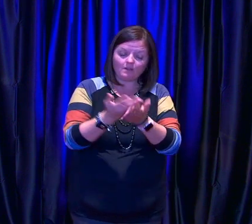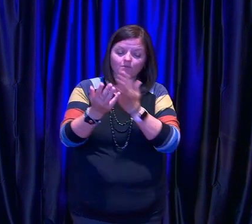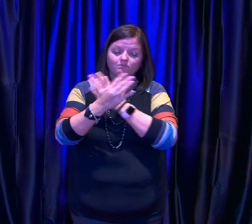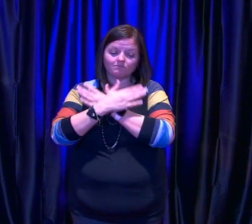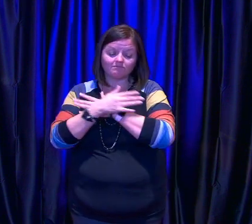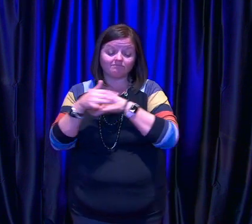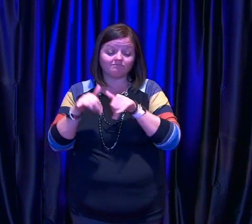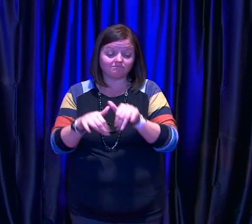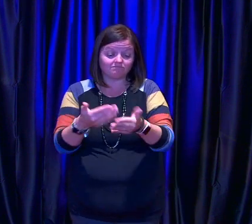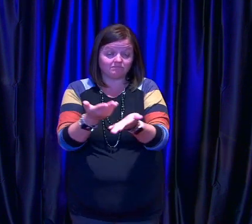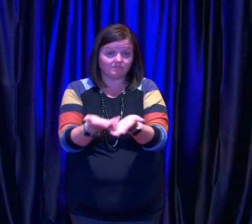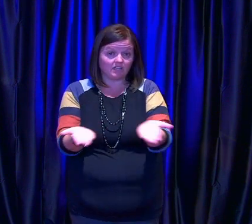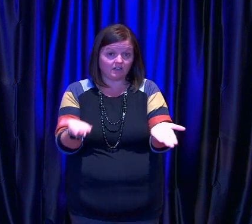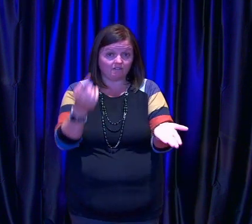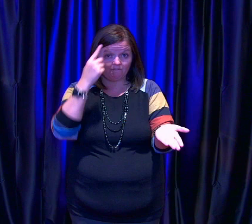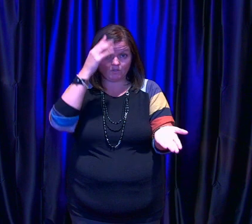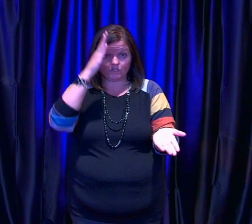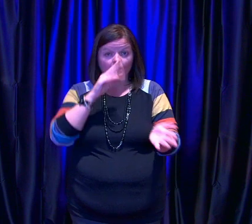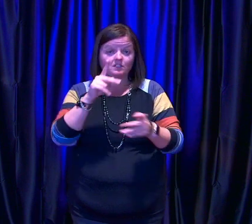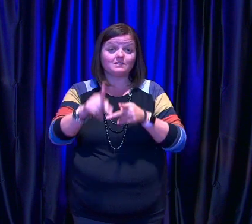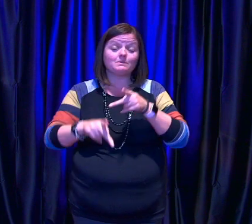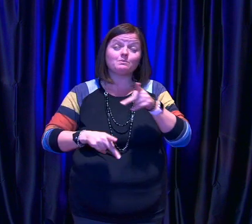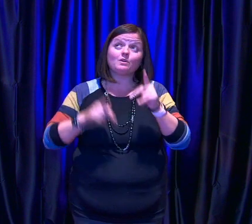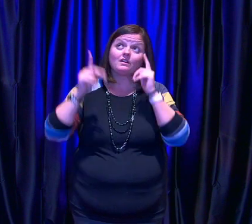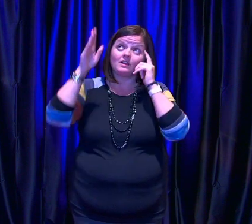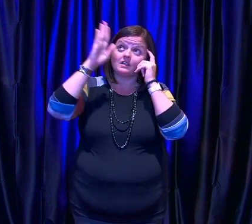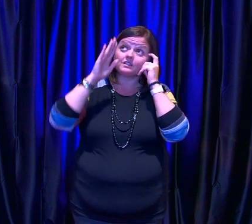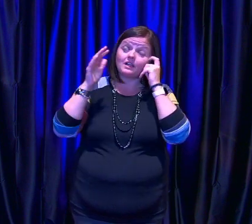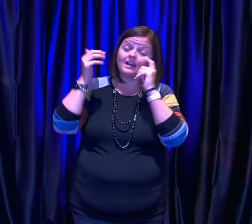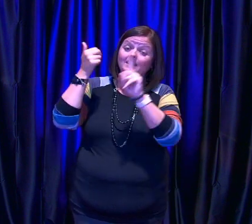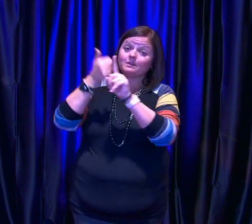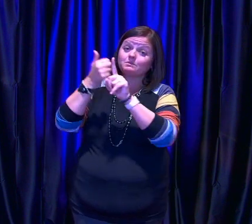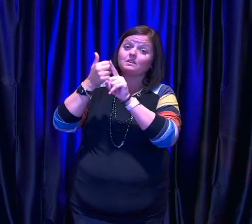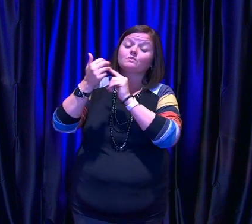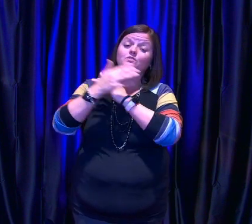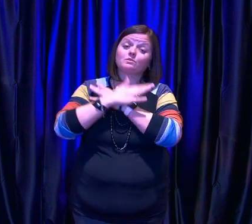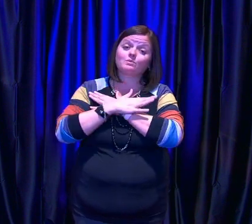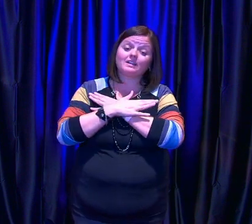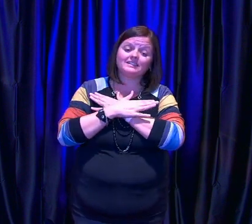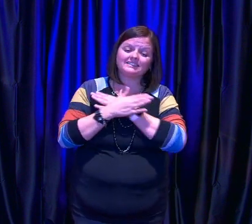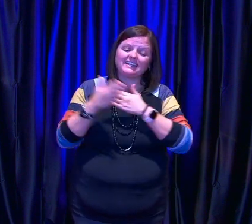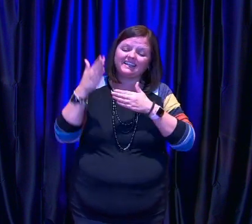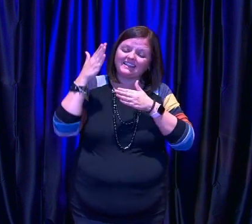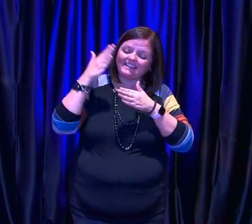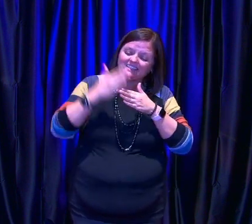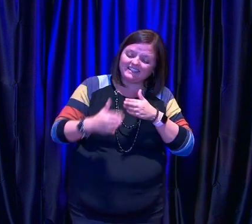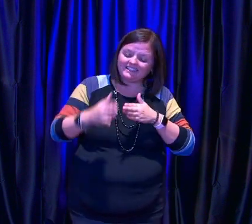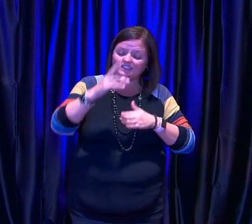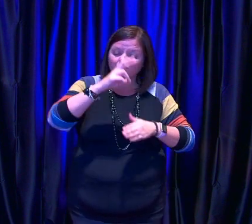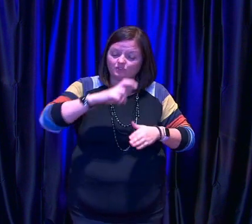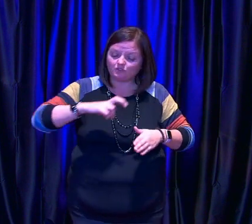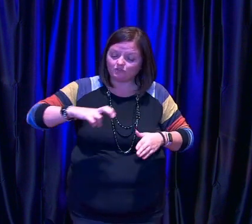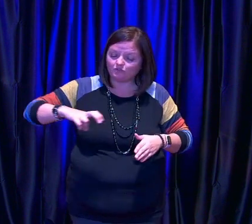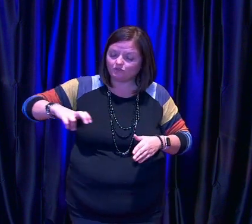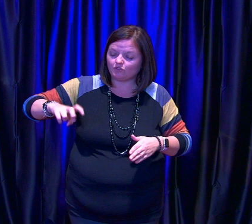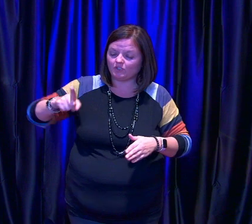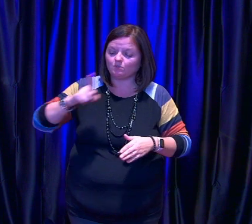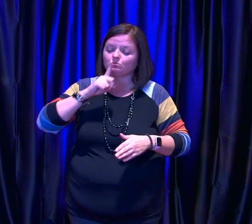there for God's people God himself is at rest and at the end of the journey will surely rest with God